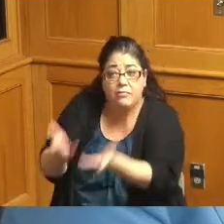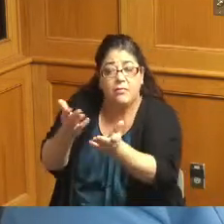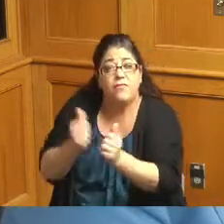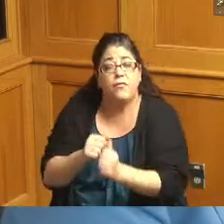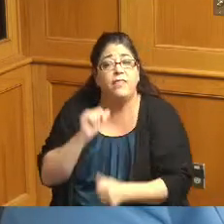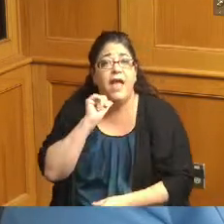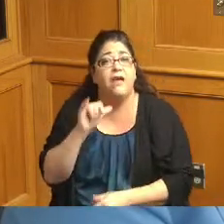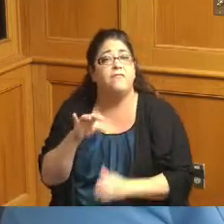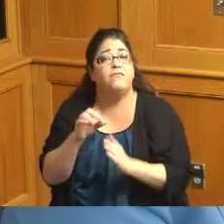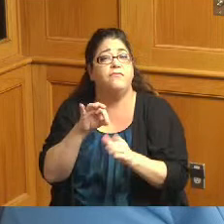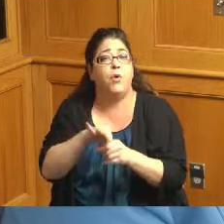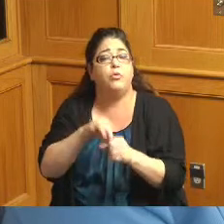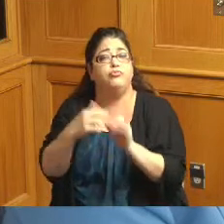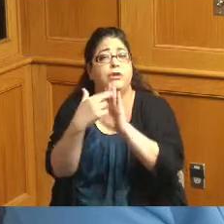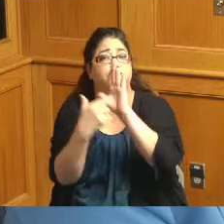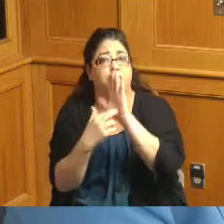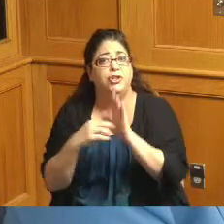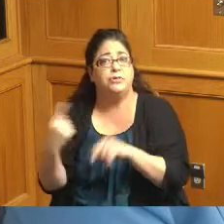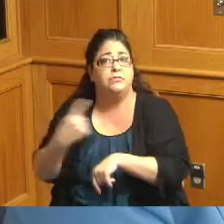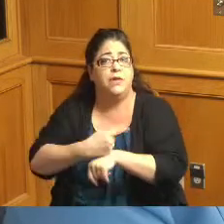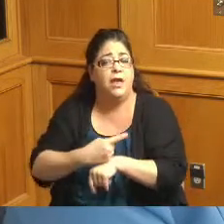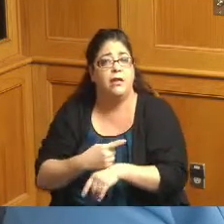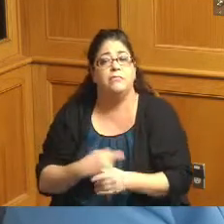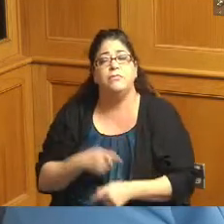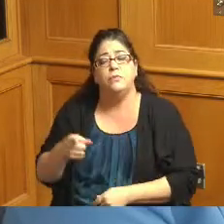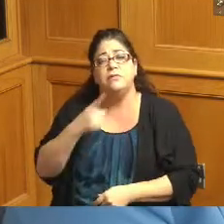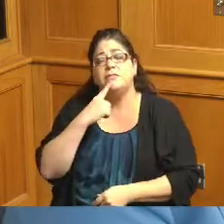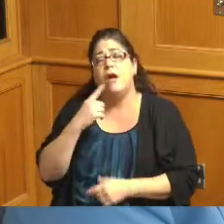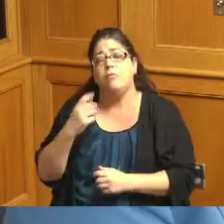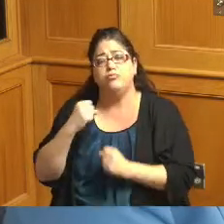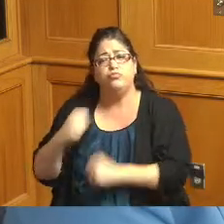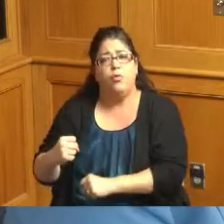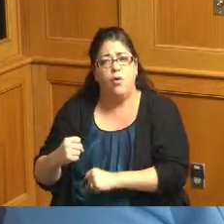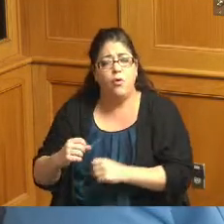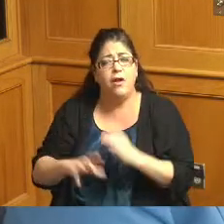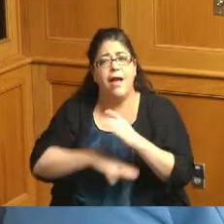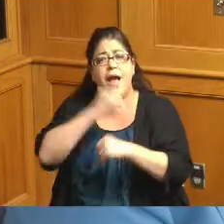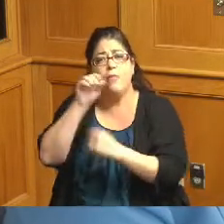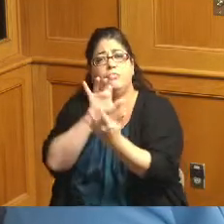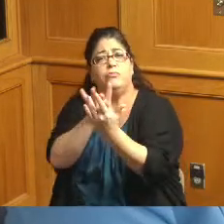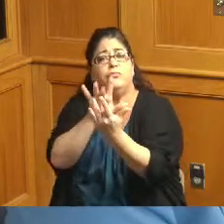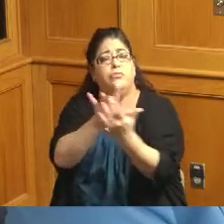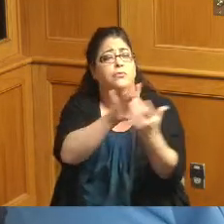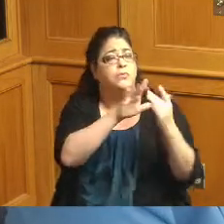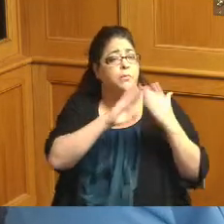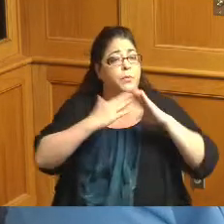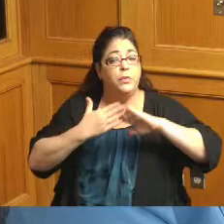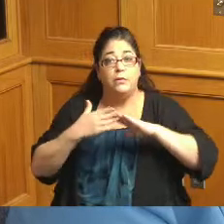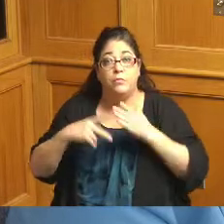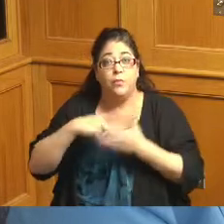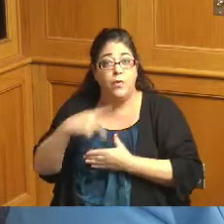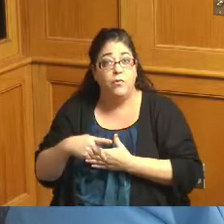point but also you talk about a robust outreach program and I'm very interested in that is this